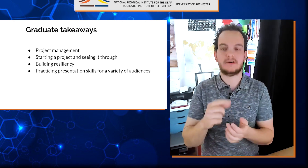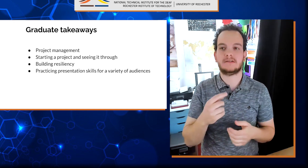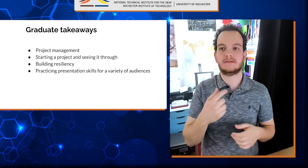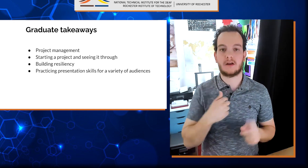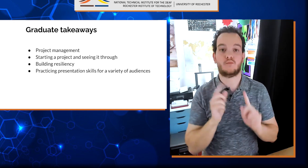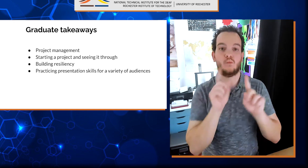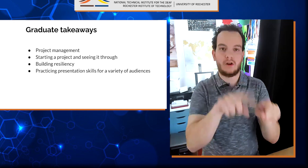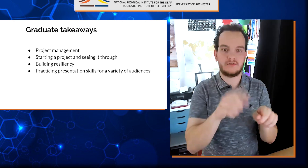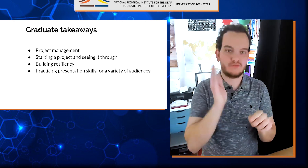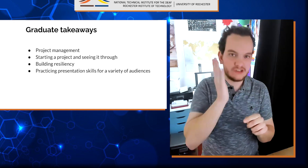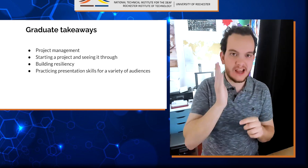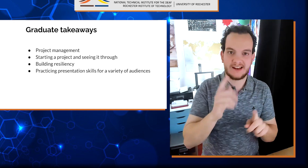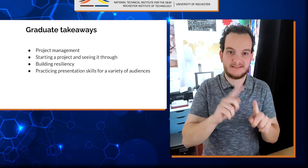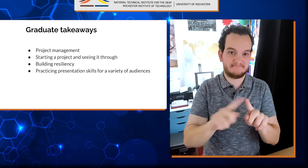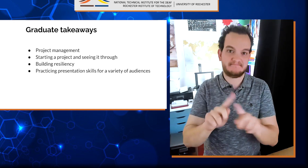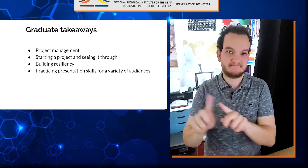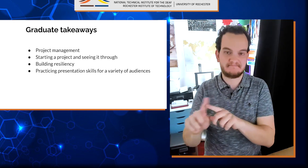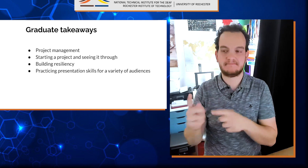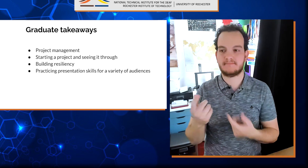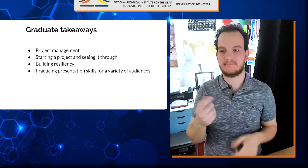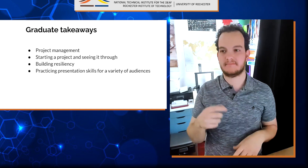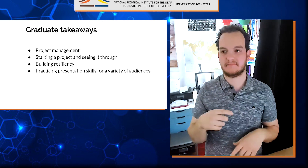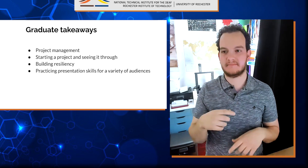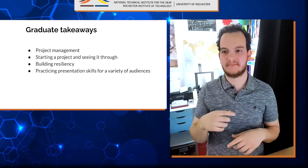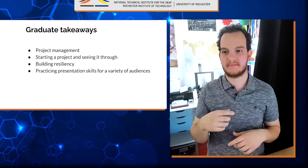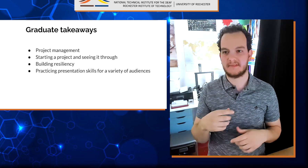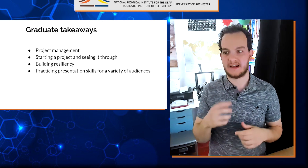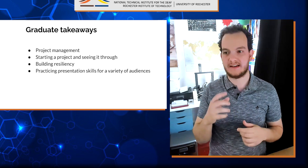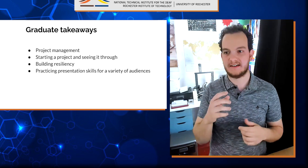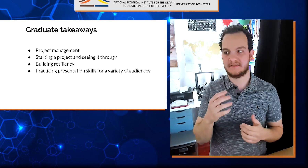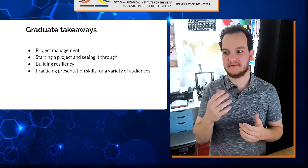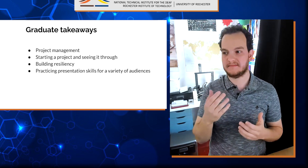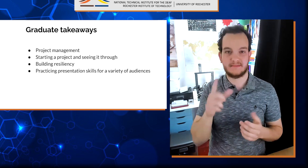helping with publication and dissemination and presentation.